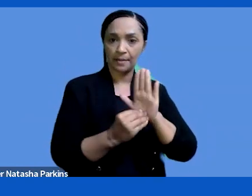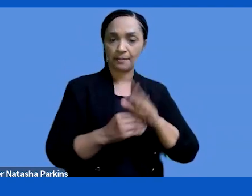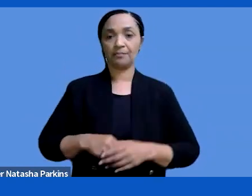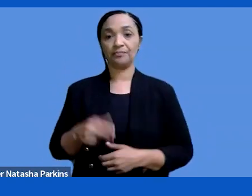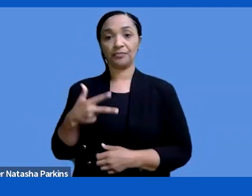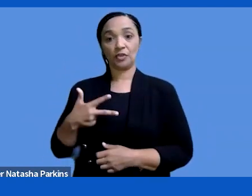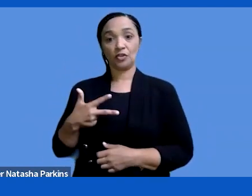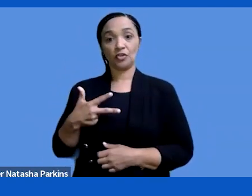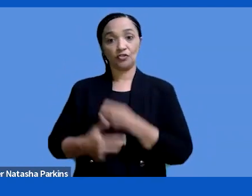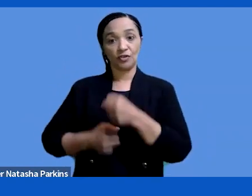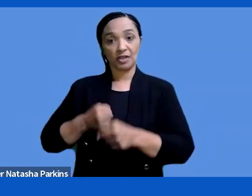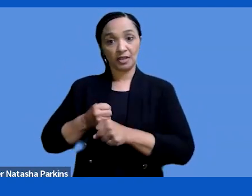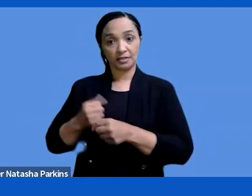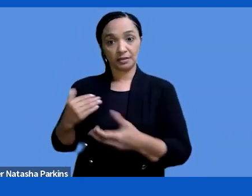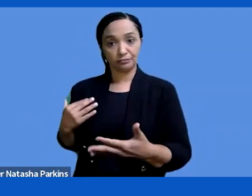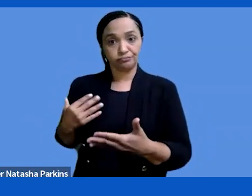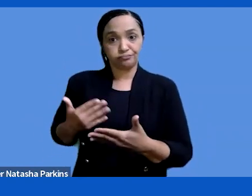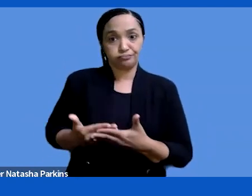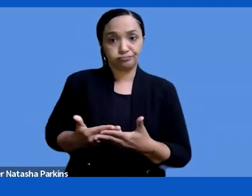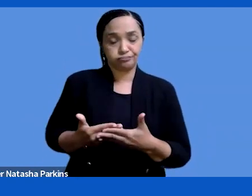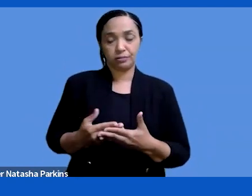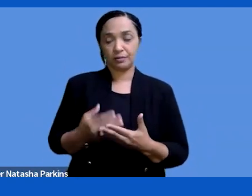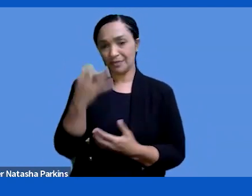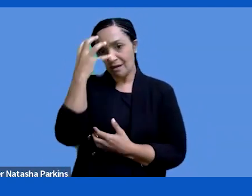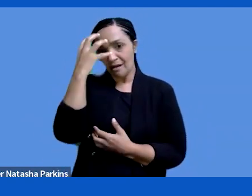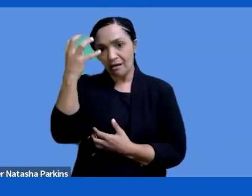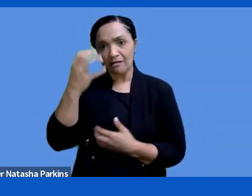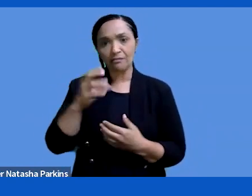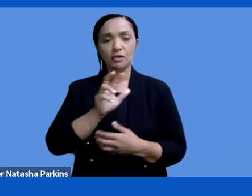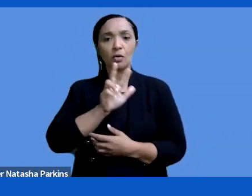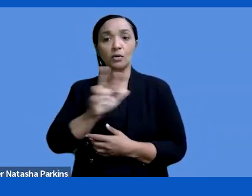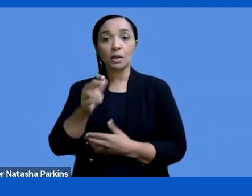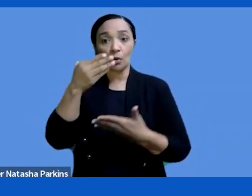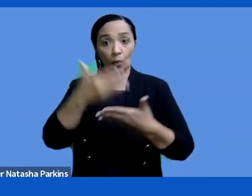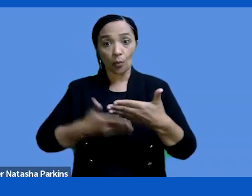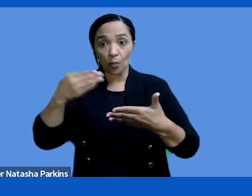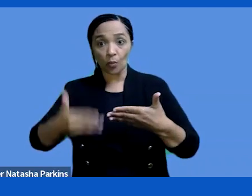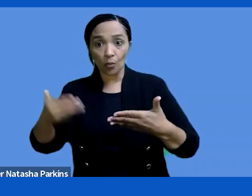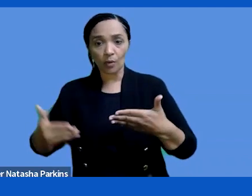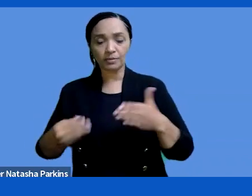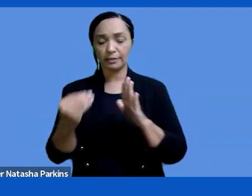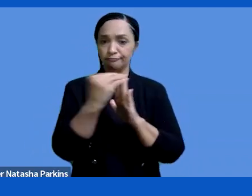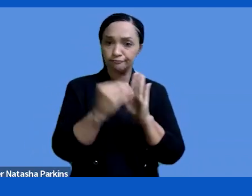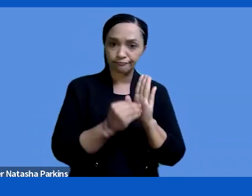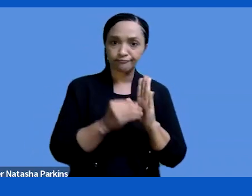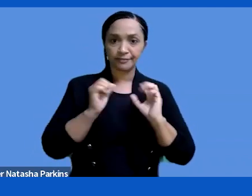to all public Sector websites and 2.5 years since it applies to all public Sector mobile